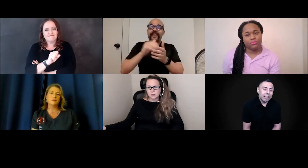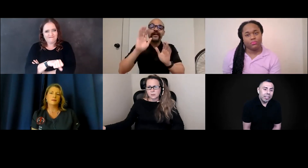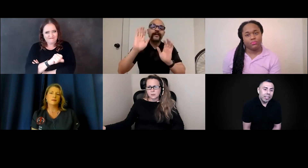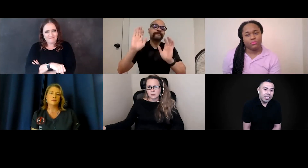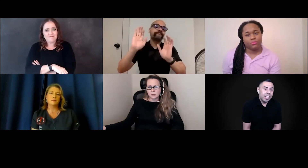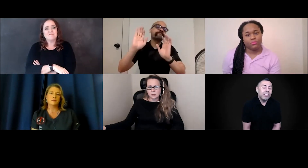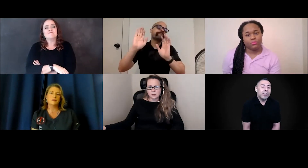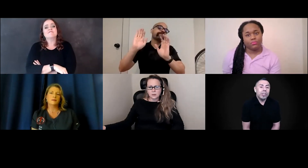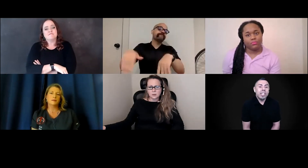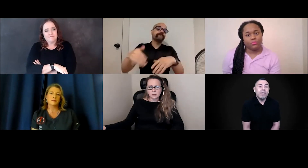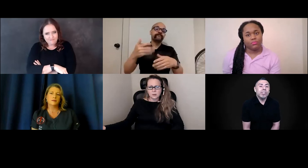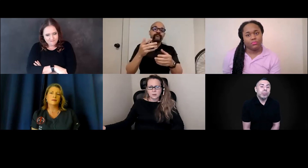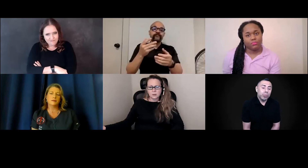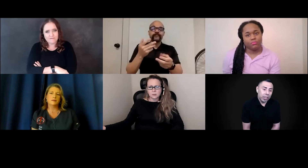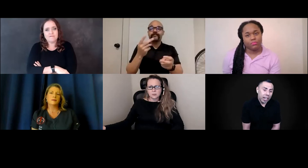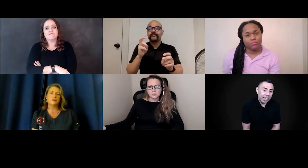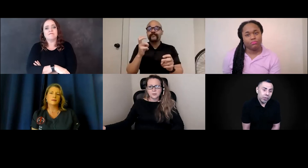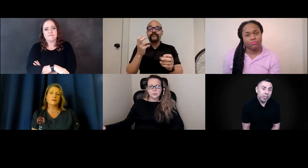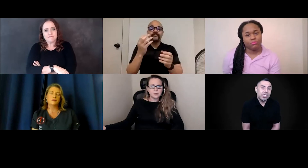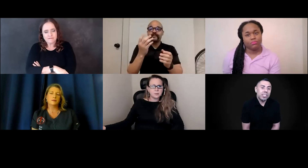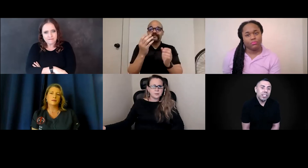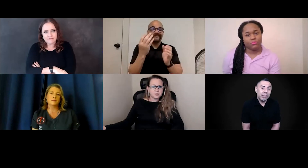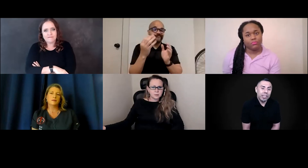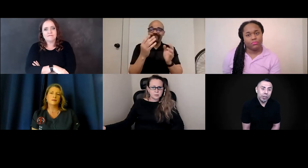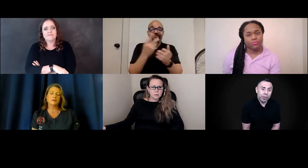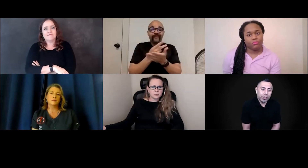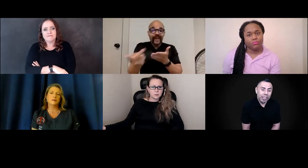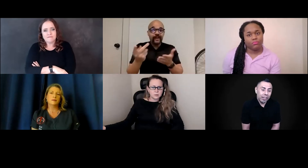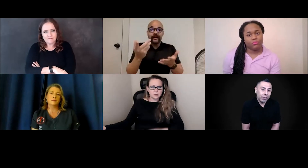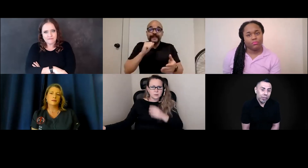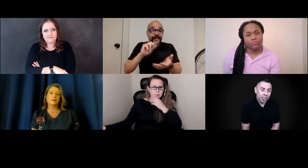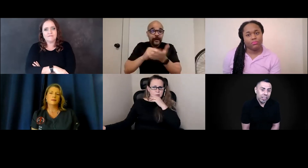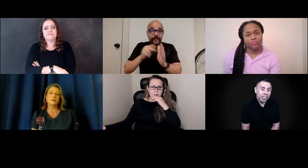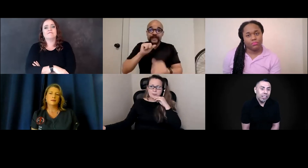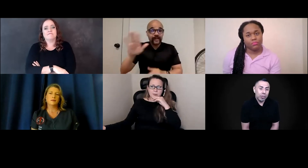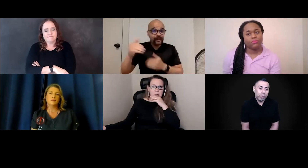Instead of students having to rely so much on a hearing interpreter and getting frustrated